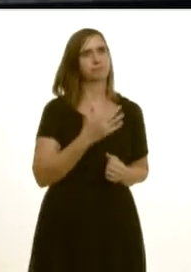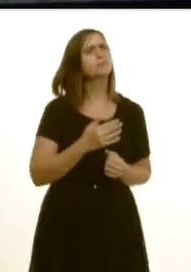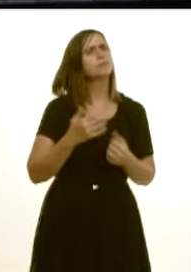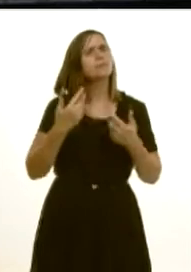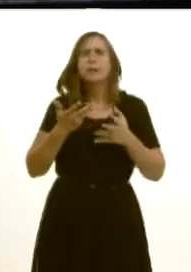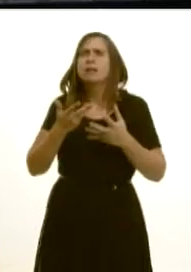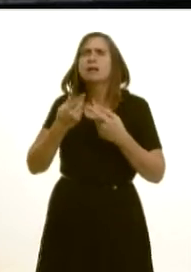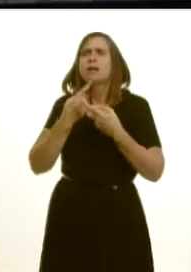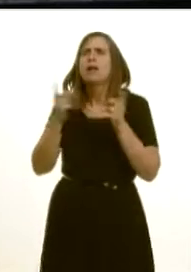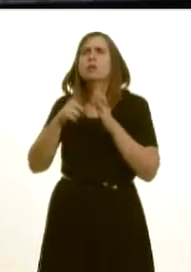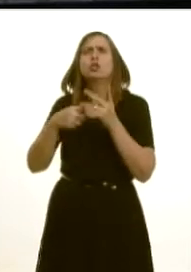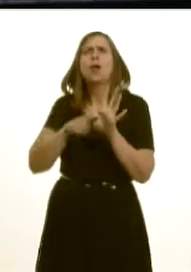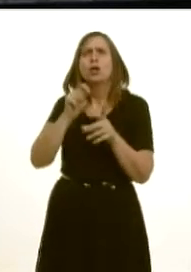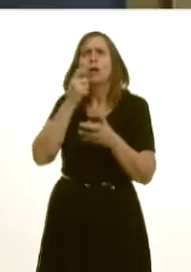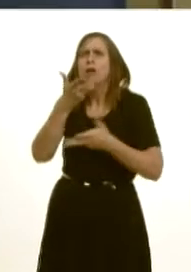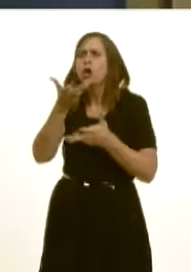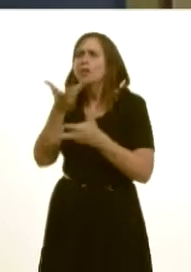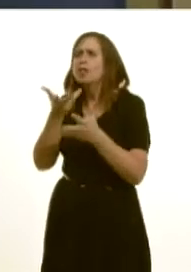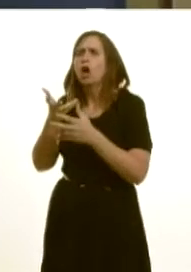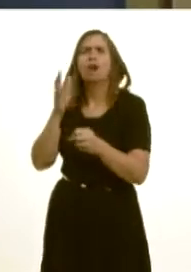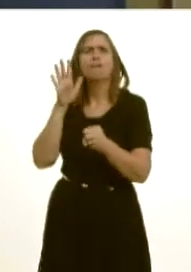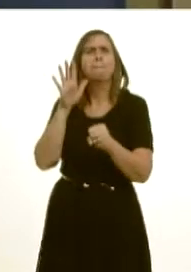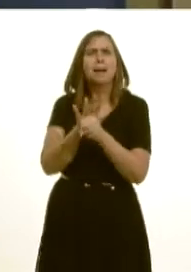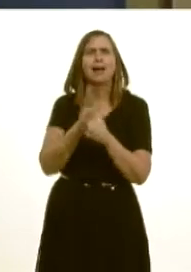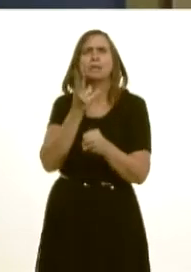ar y penderfyniad i wahardd ysmygu mewn ceir sy'n cludo plant? OAQ(4)1865(FM)